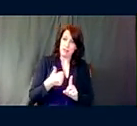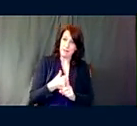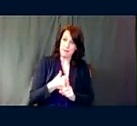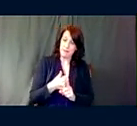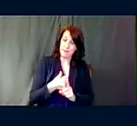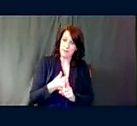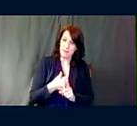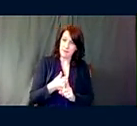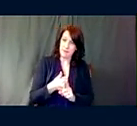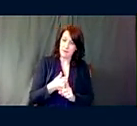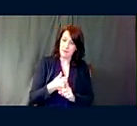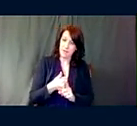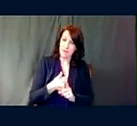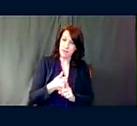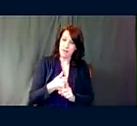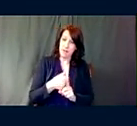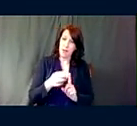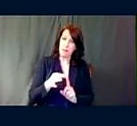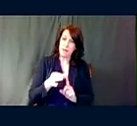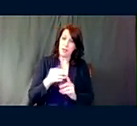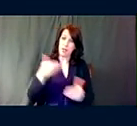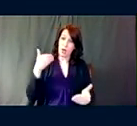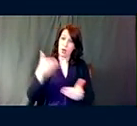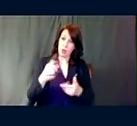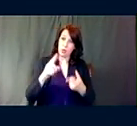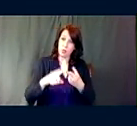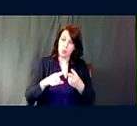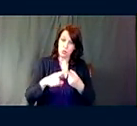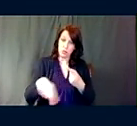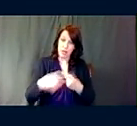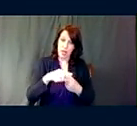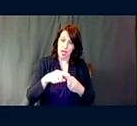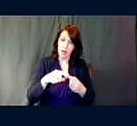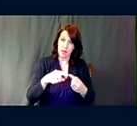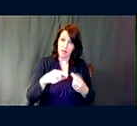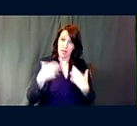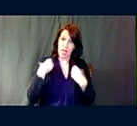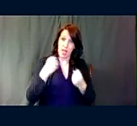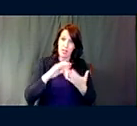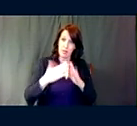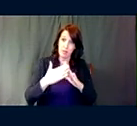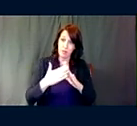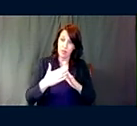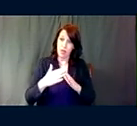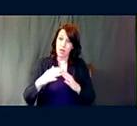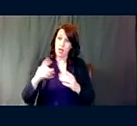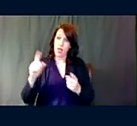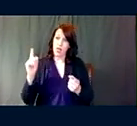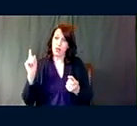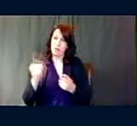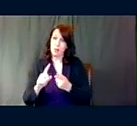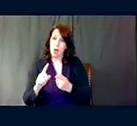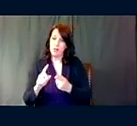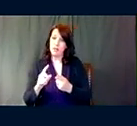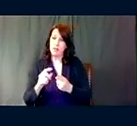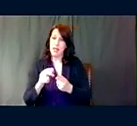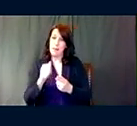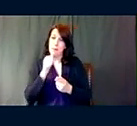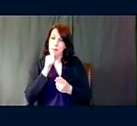IN A SENSE IMMUNIZATION IS SOMETHING WHERE IN PARTICULAR CLOSER YOU GET TO HEALTH IMMUNITY THE SMALLEST THE